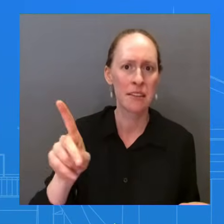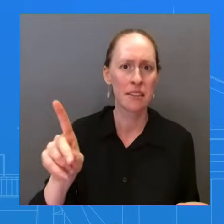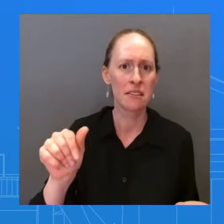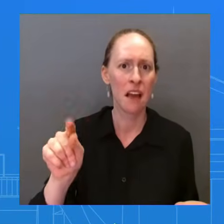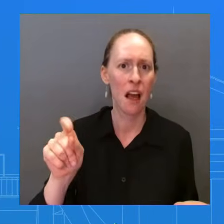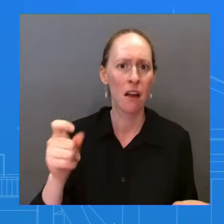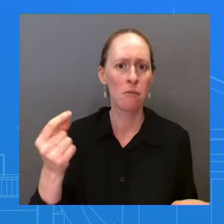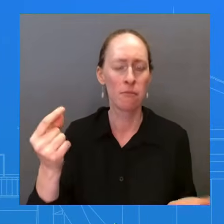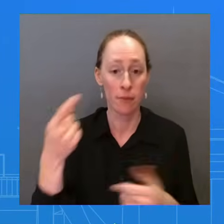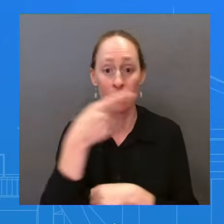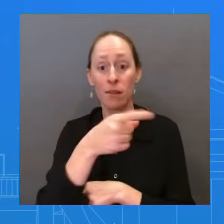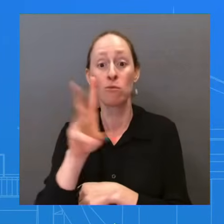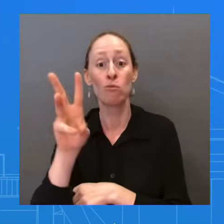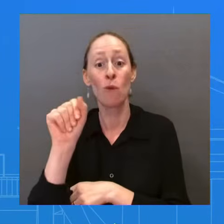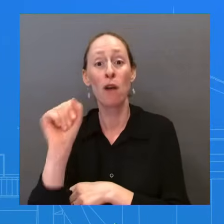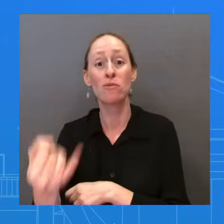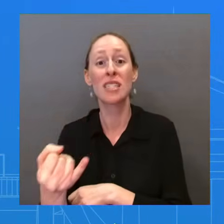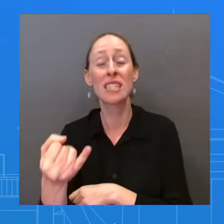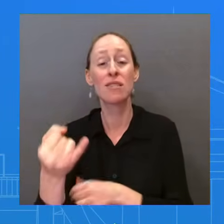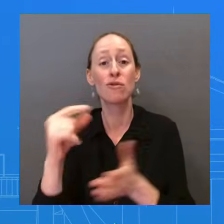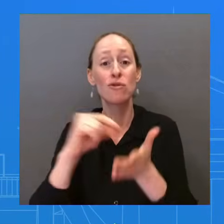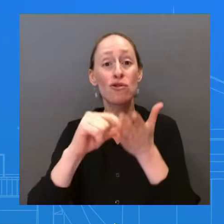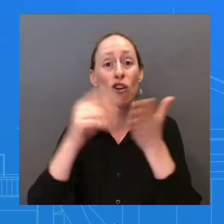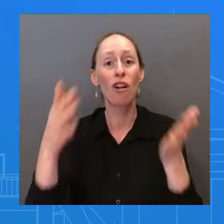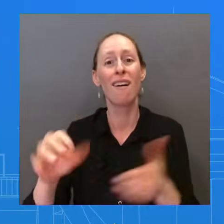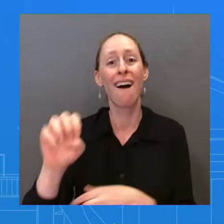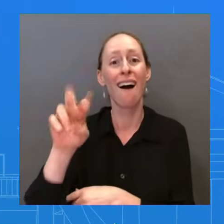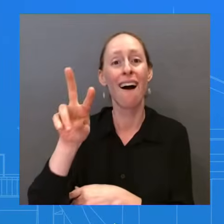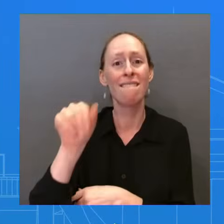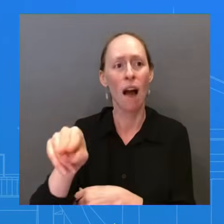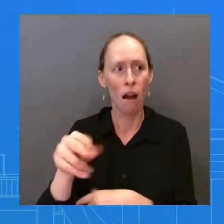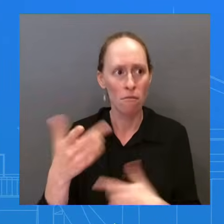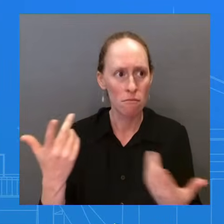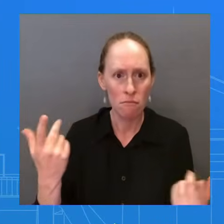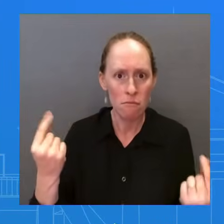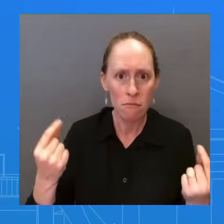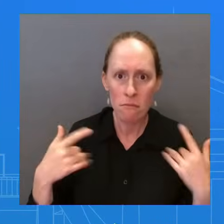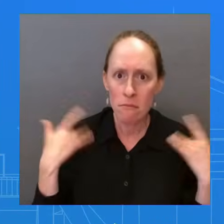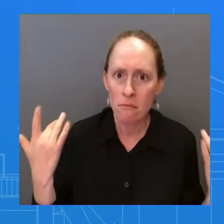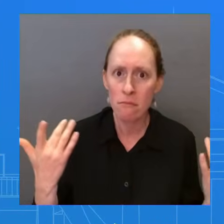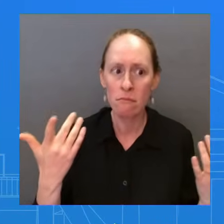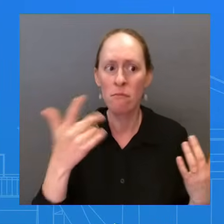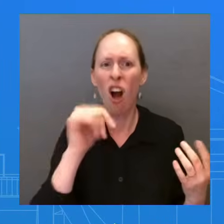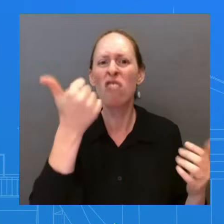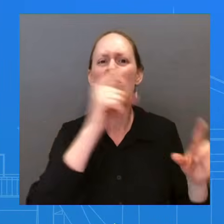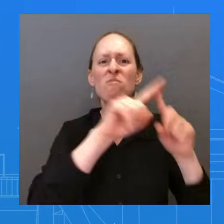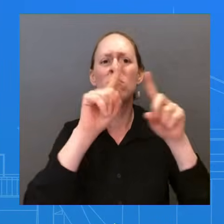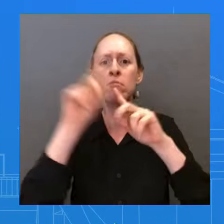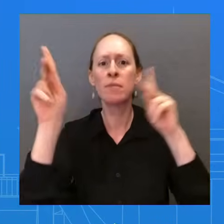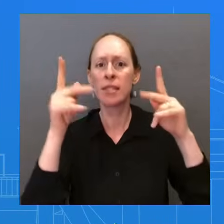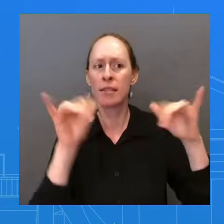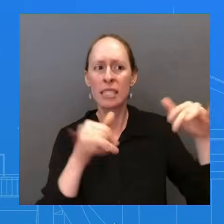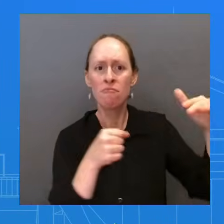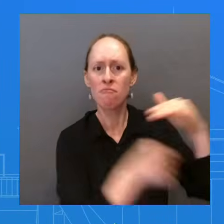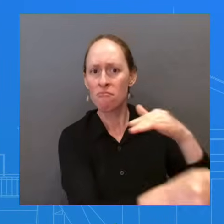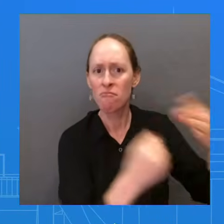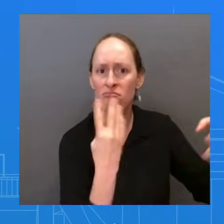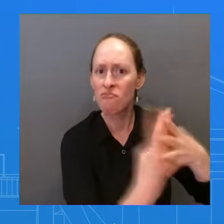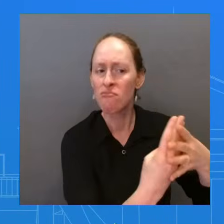There's folks elsewhere that have been, you know, the potential subjects of potential prisoner swaps.